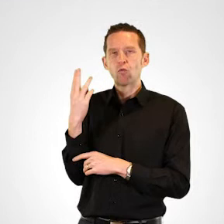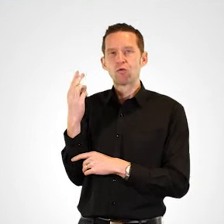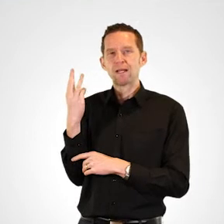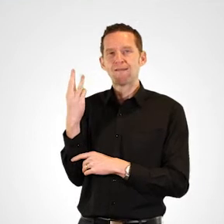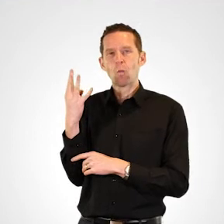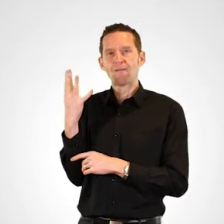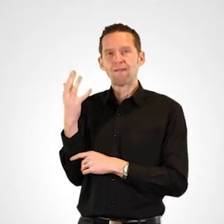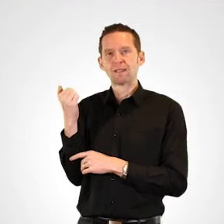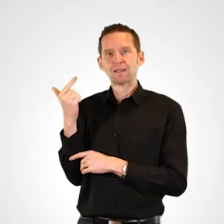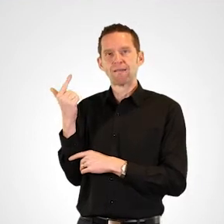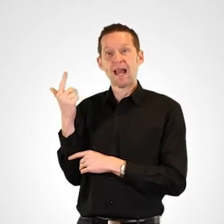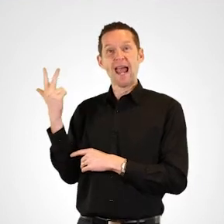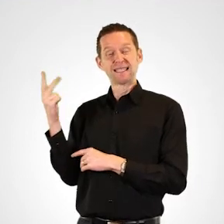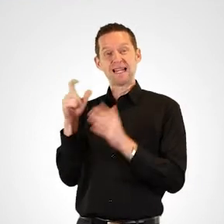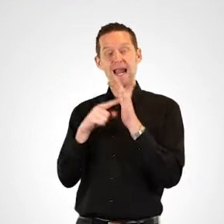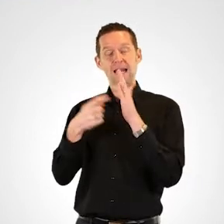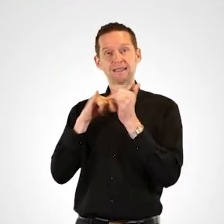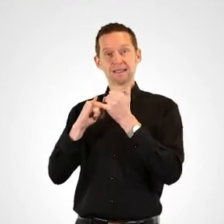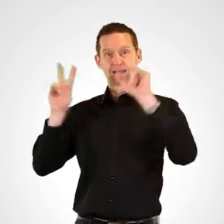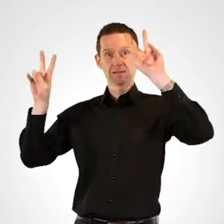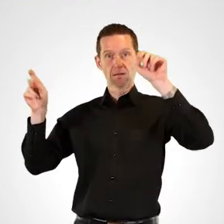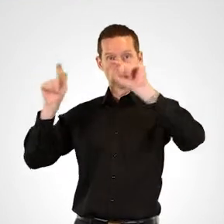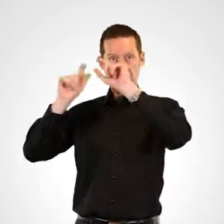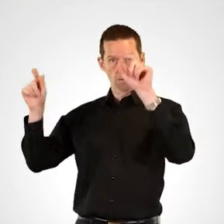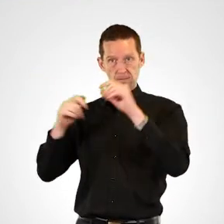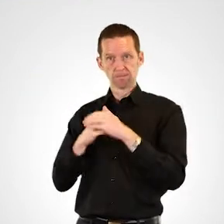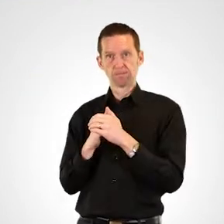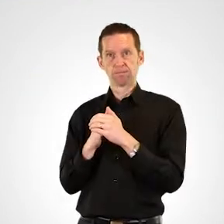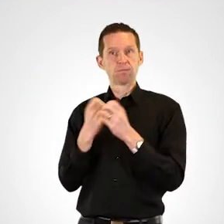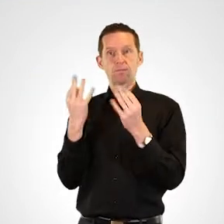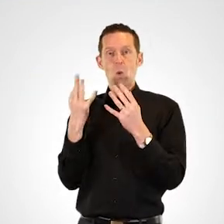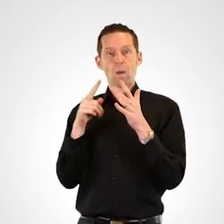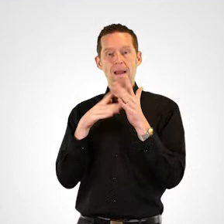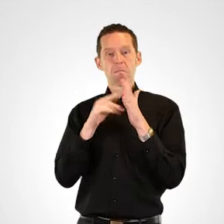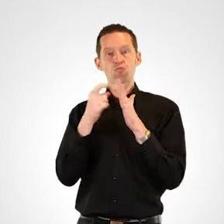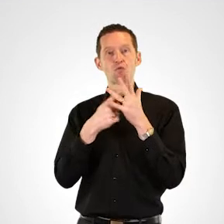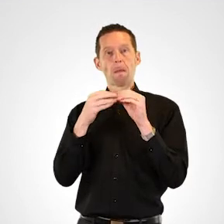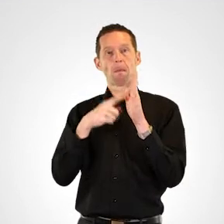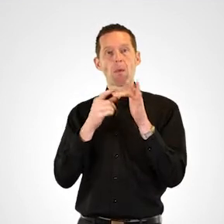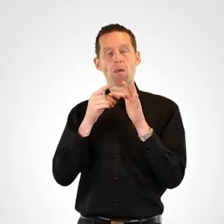five, six, seven, eight letters in her title and no improbable combinations.